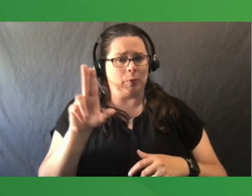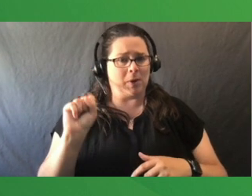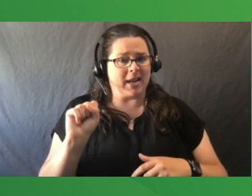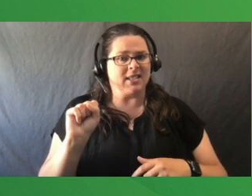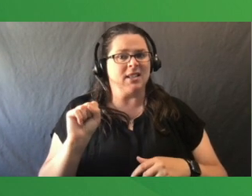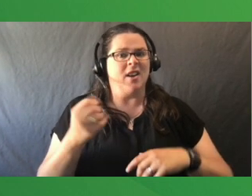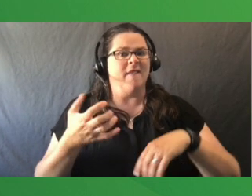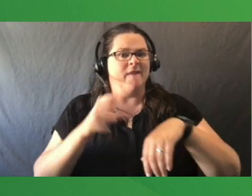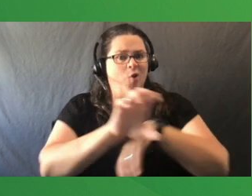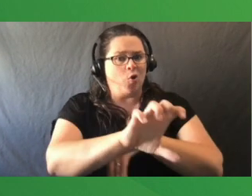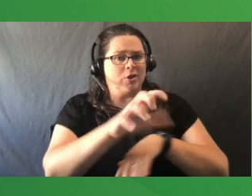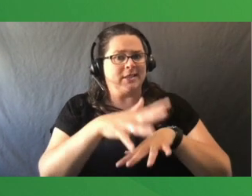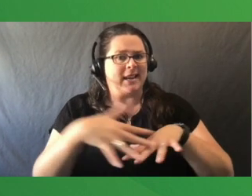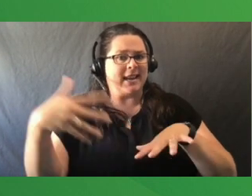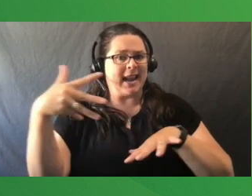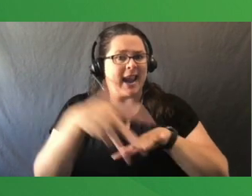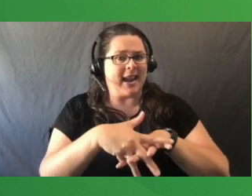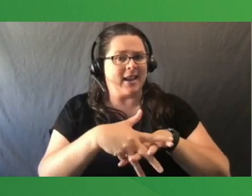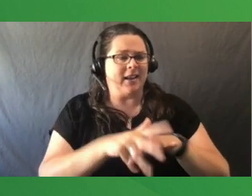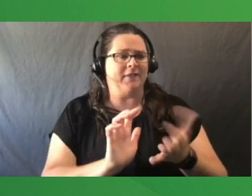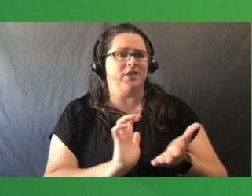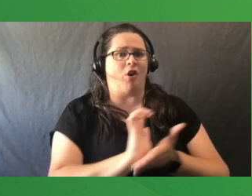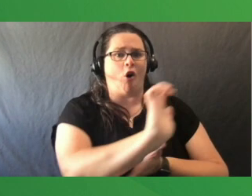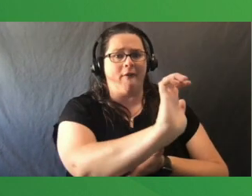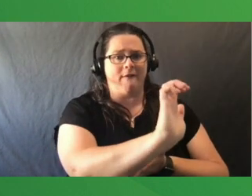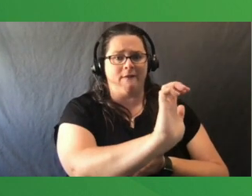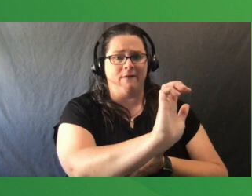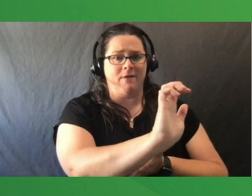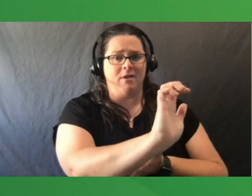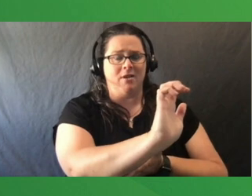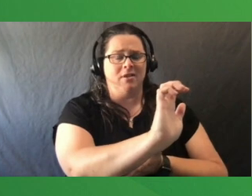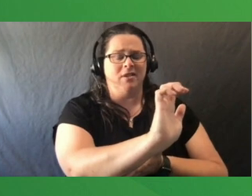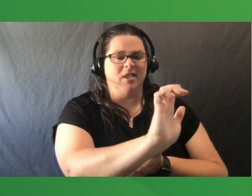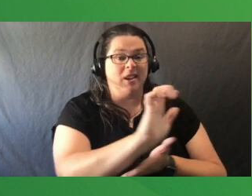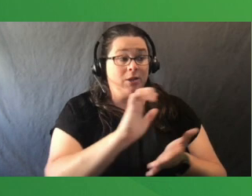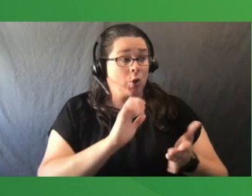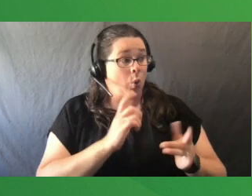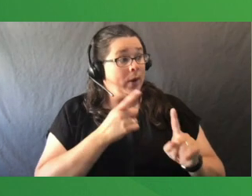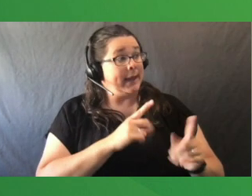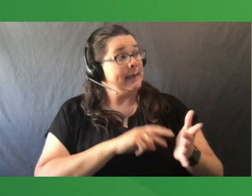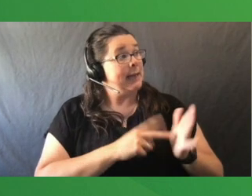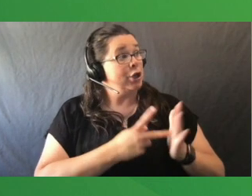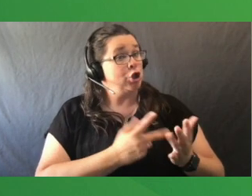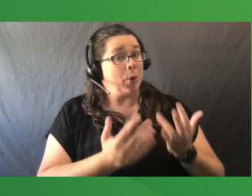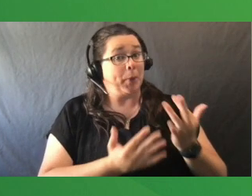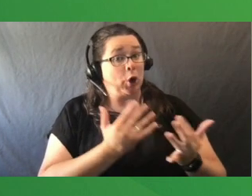their land, putting an end to intentional burning.